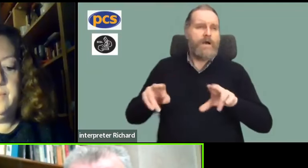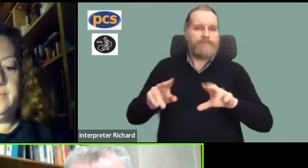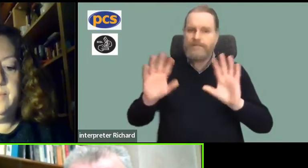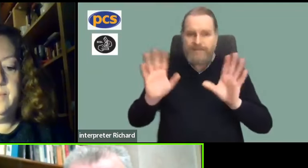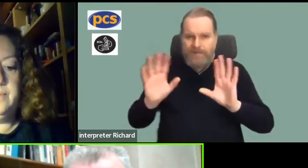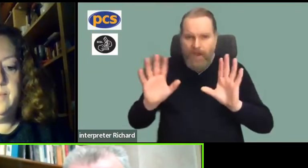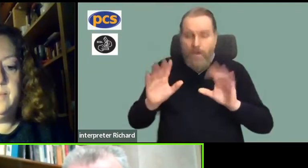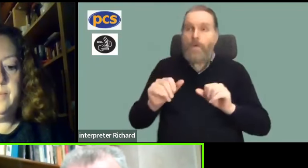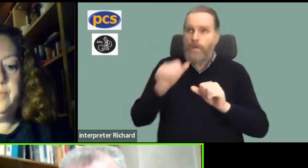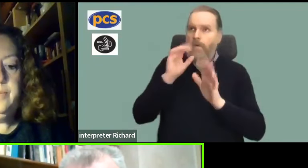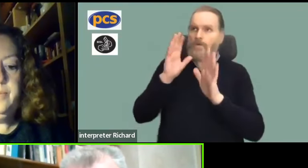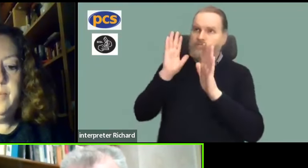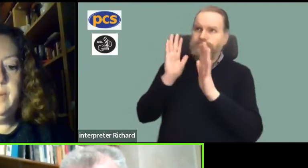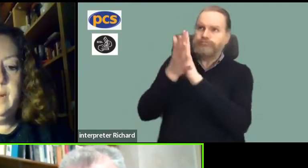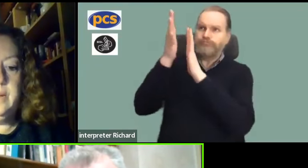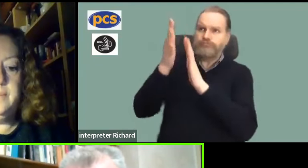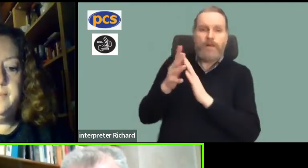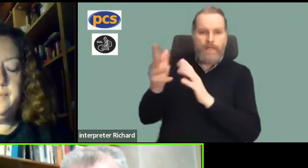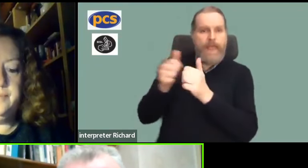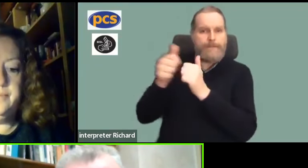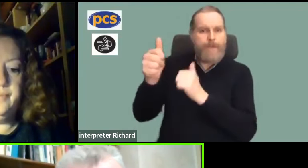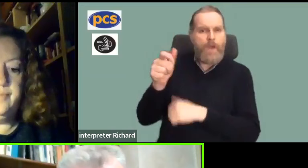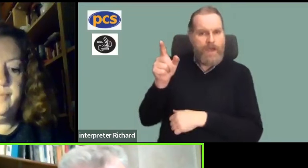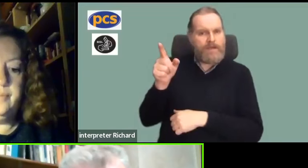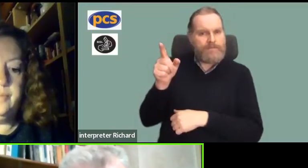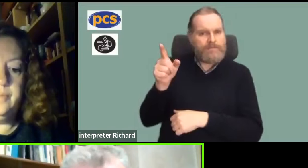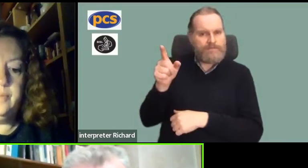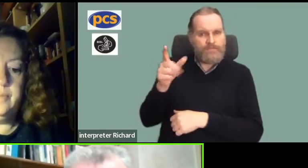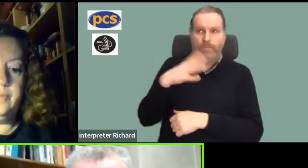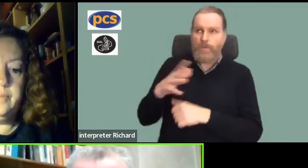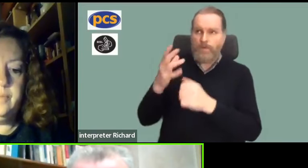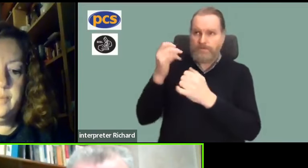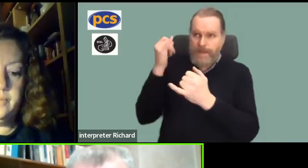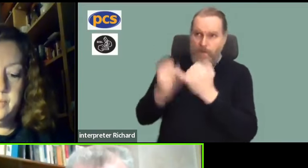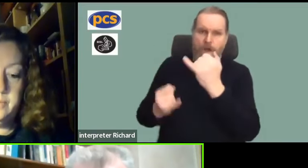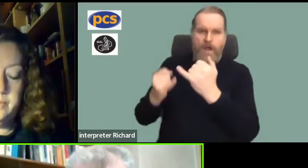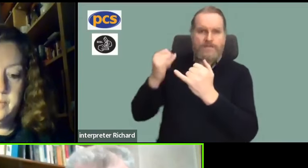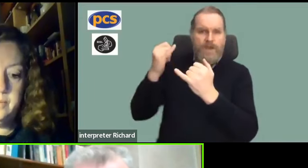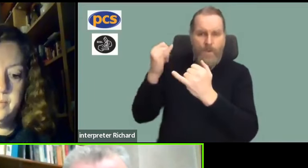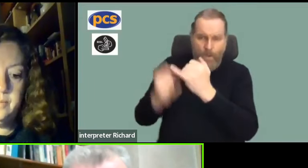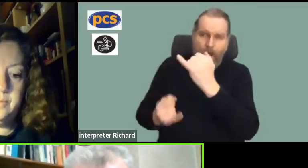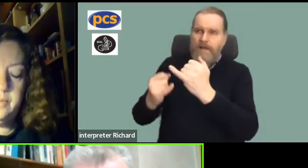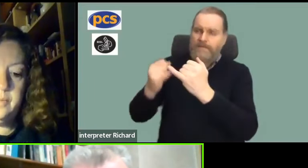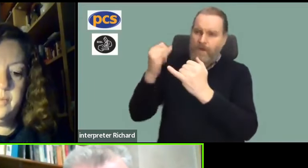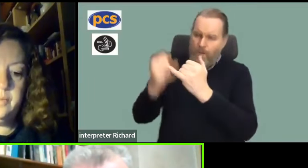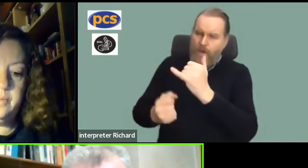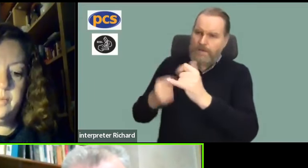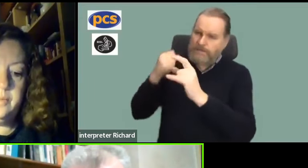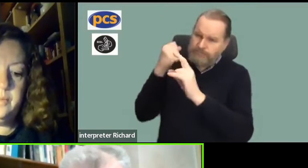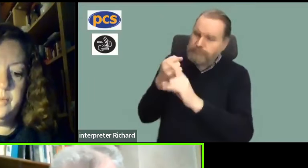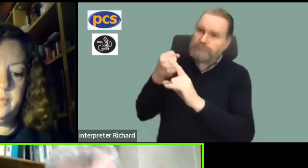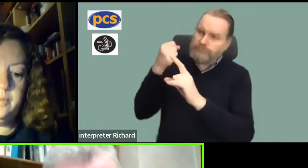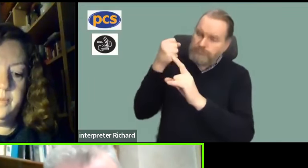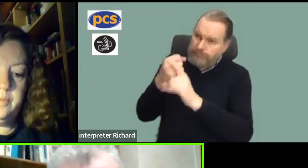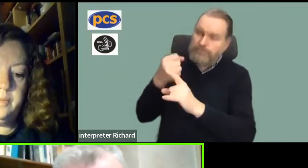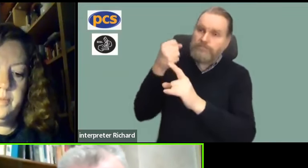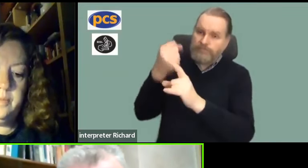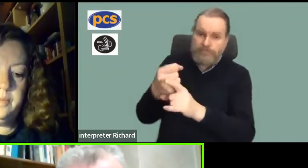the employer loads of difficulties , and and , and and I, and that and and I and that is meant to come and accumulate on it on at various